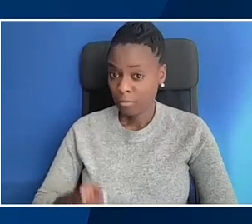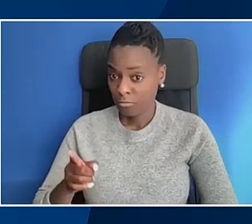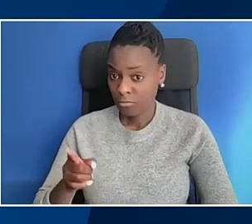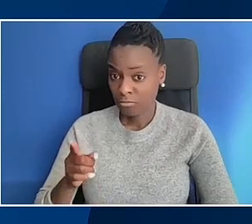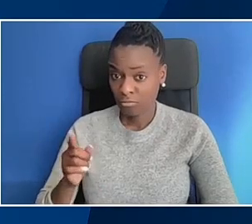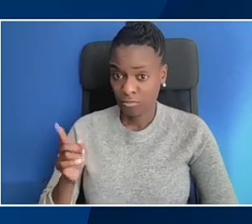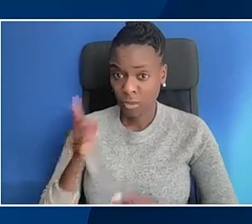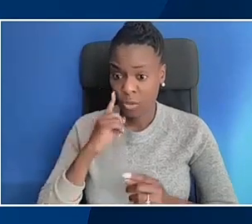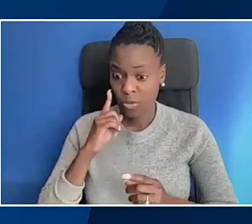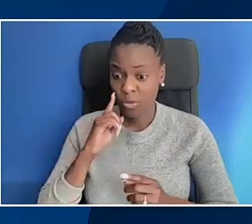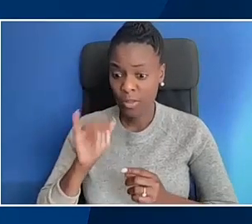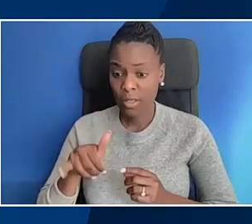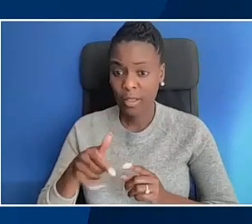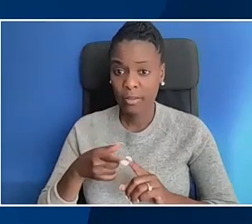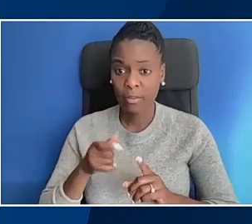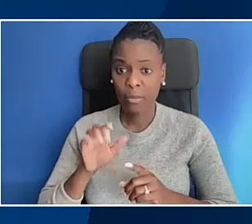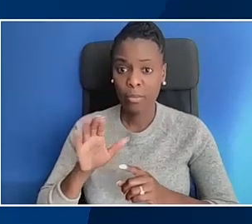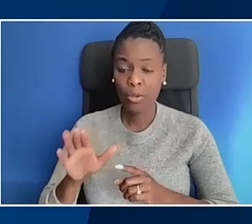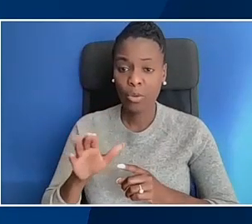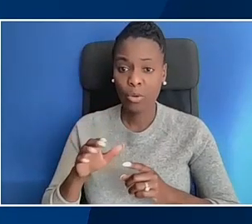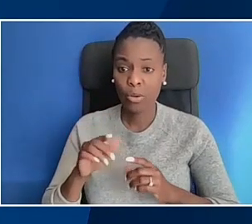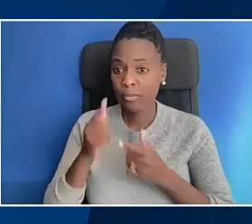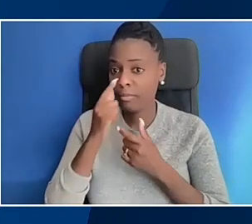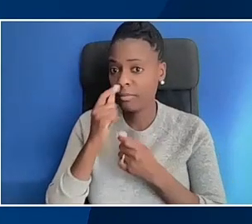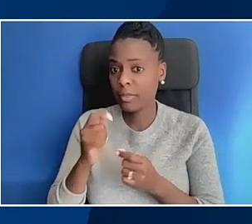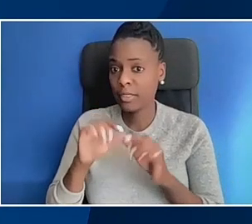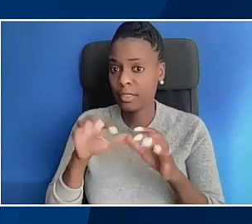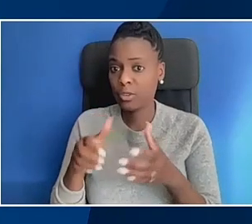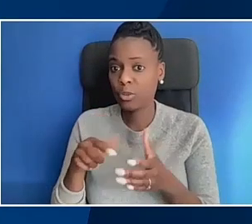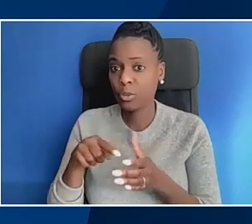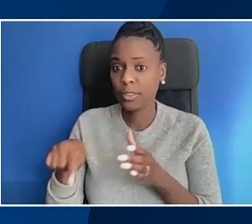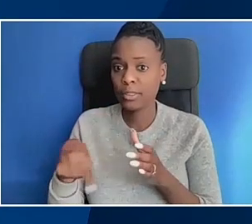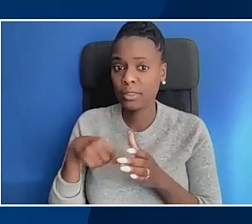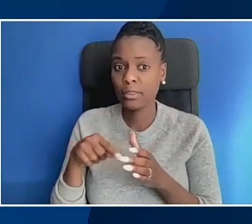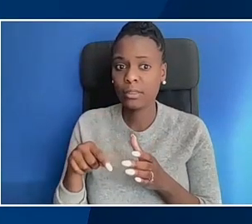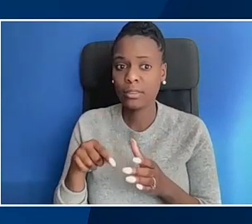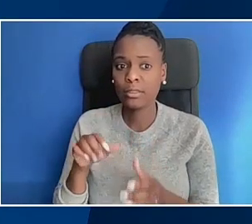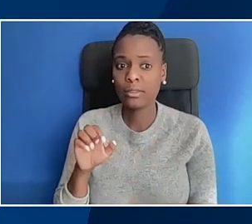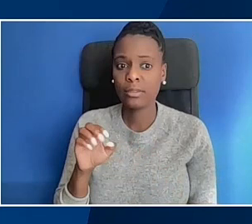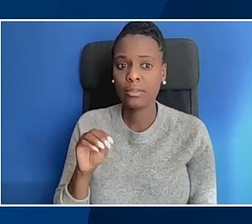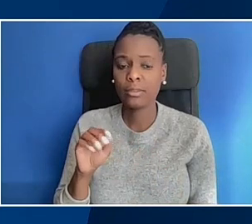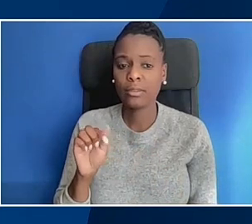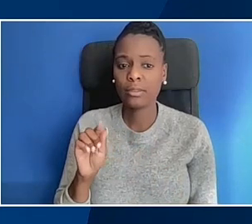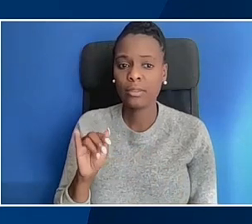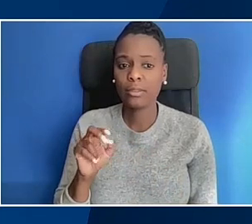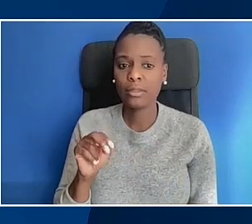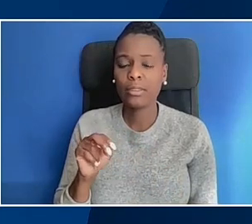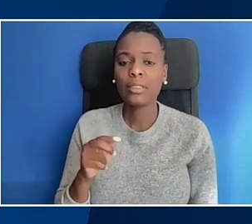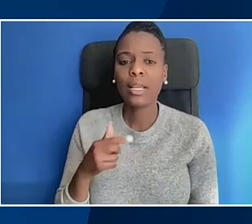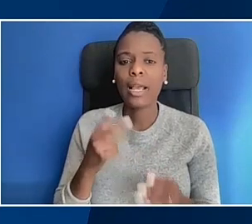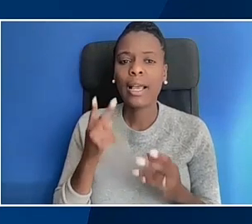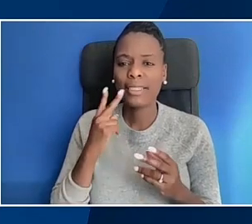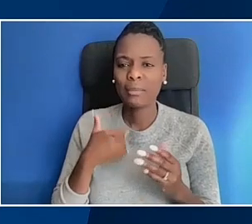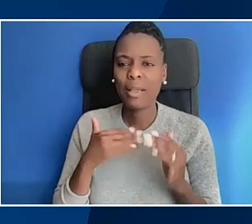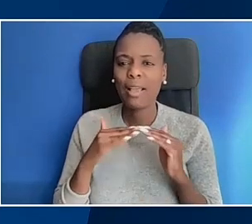from your constituency or the community? Well, I think I'll take this as I see my colleagues have their hands up, so I'll let them speak.